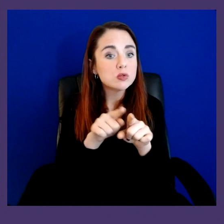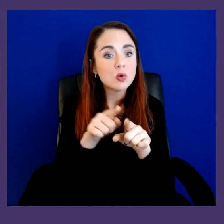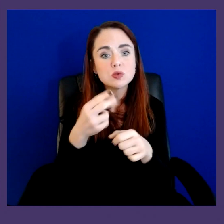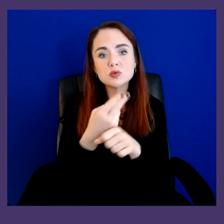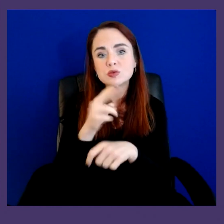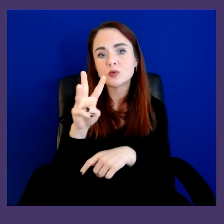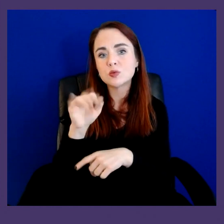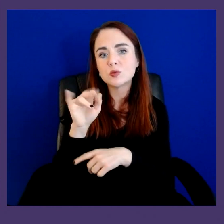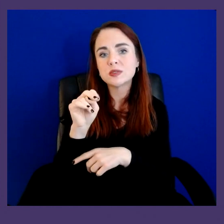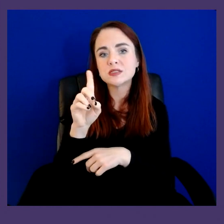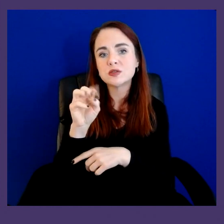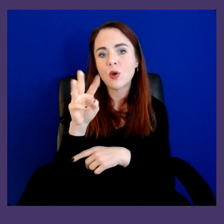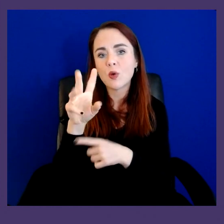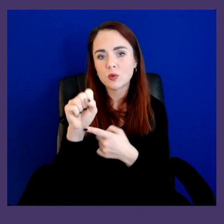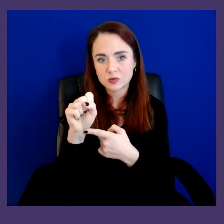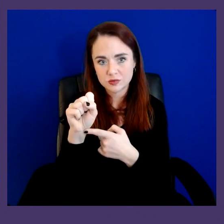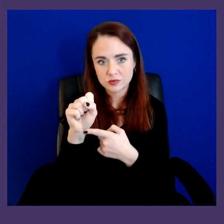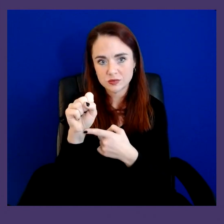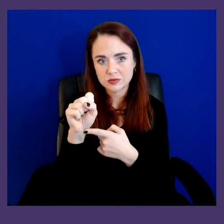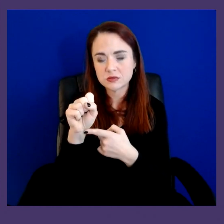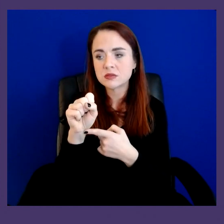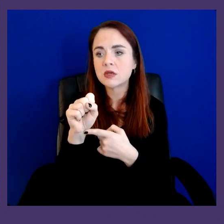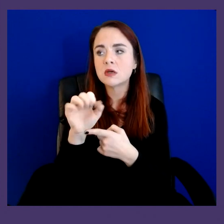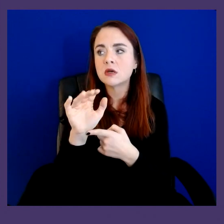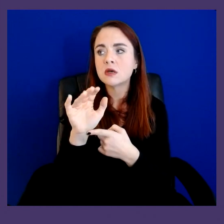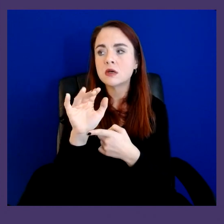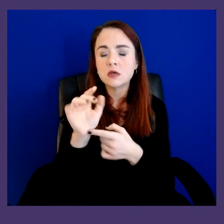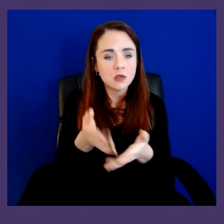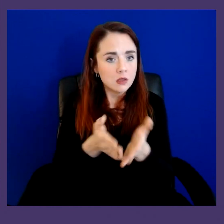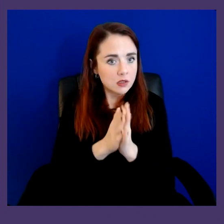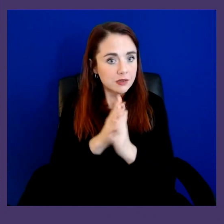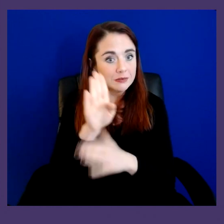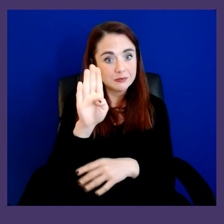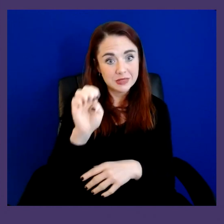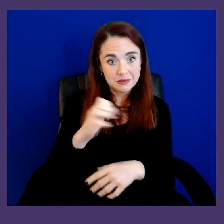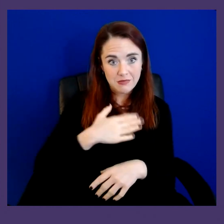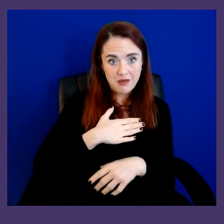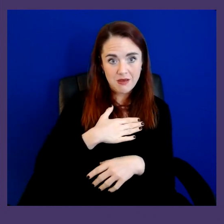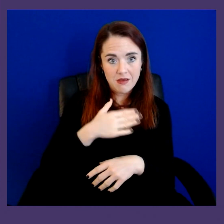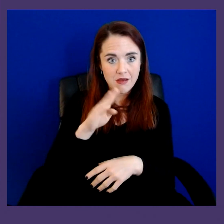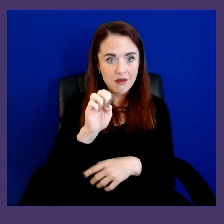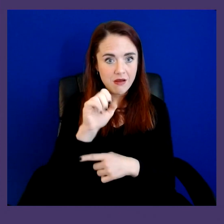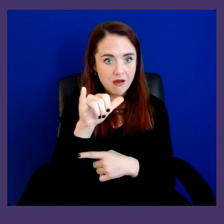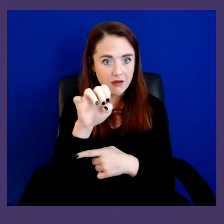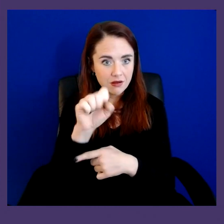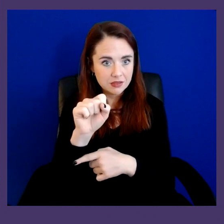They've eagerly requested that Be My AI is available on Windows,